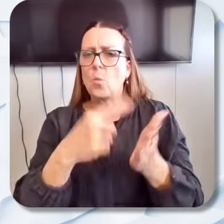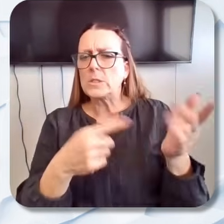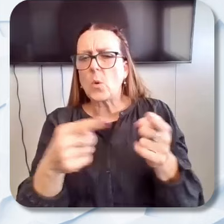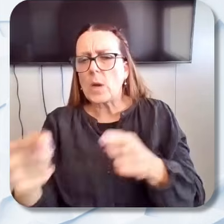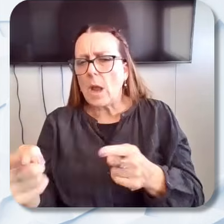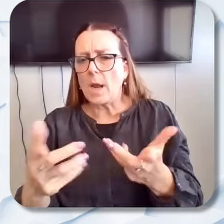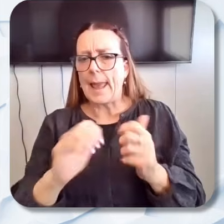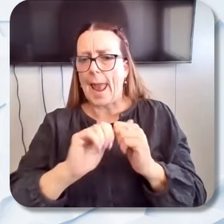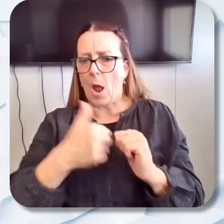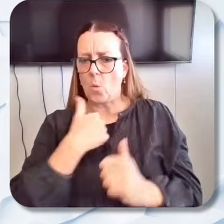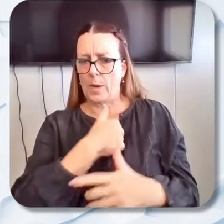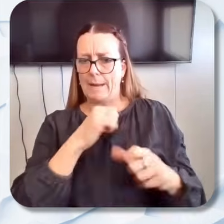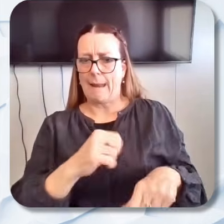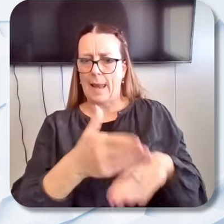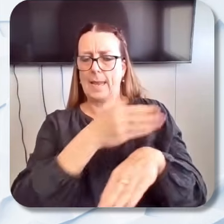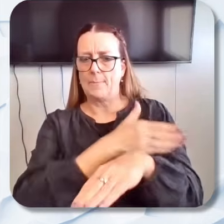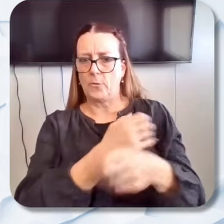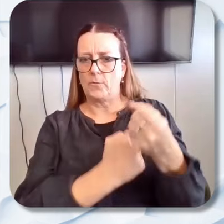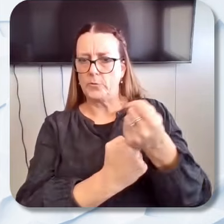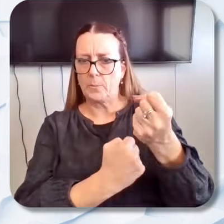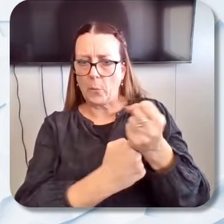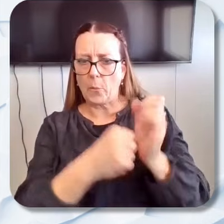Is there a way that we can improve these this data for students?